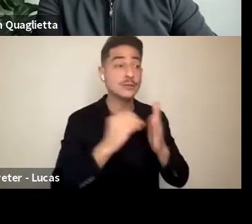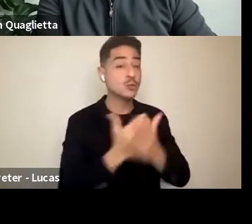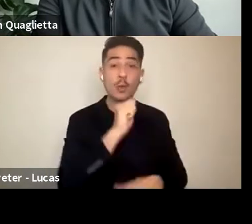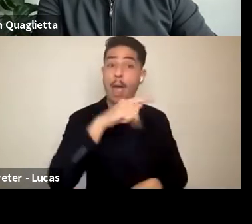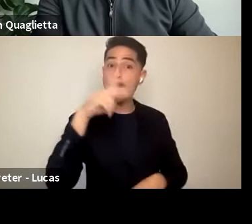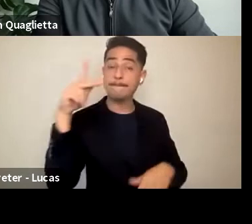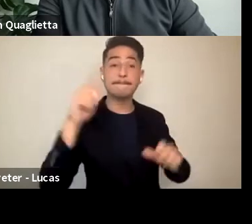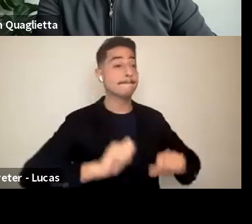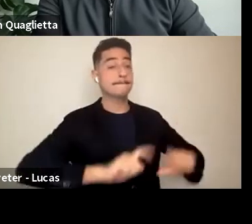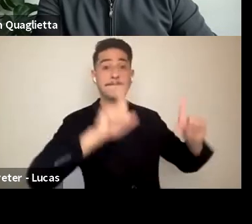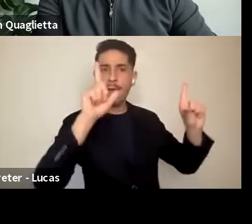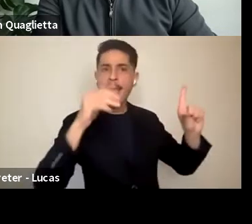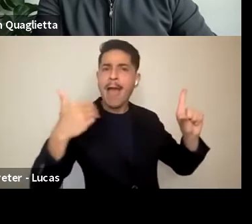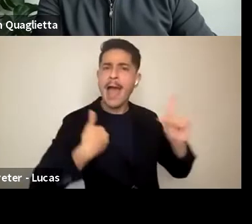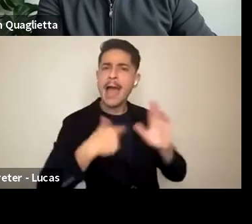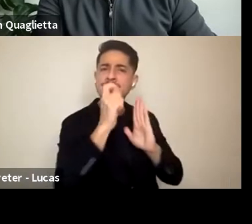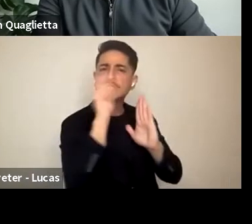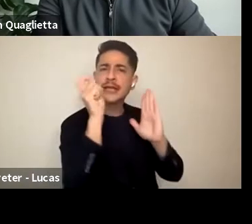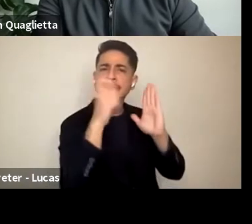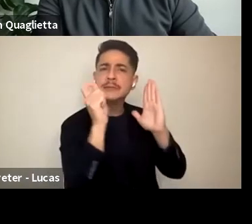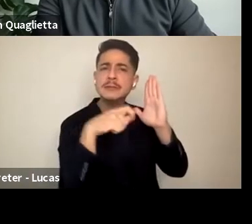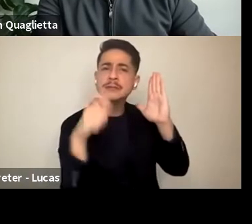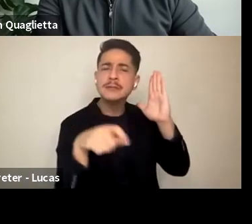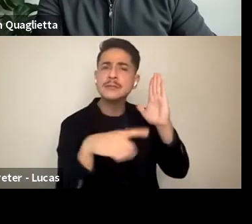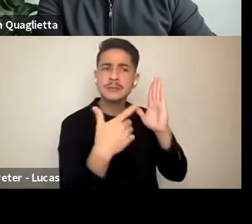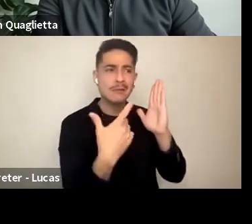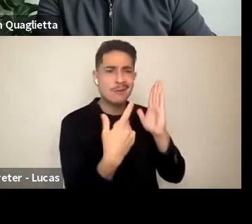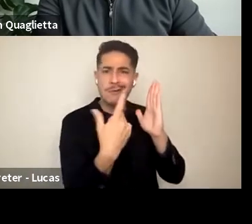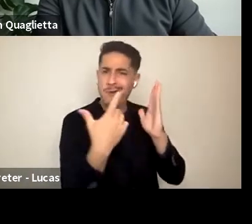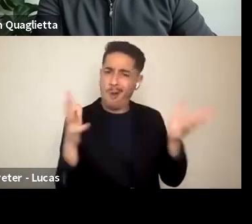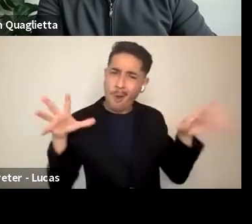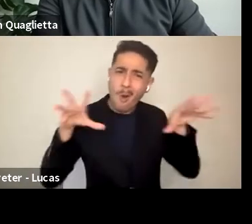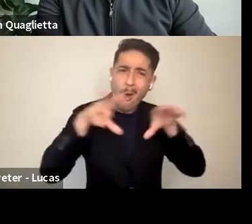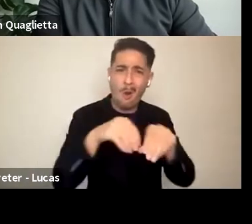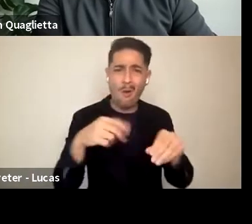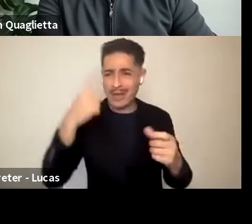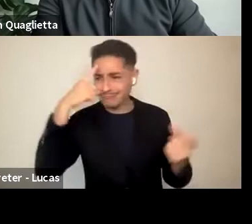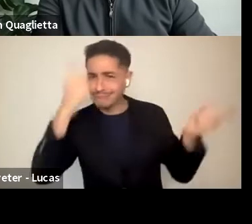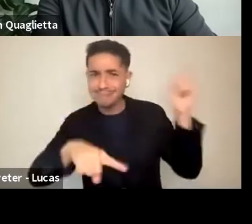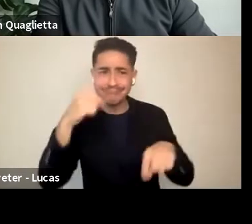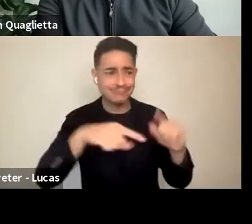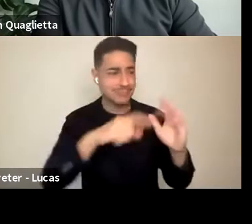through one place so that you can say Yes. Seo said you're good.